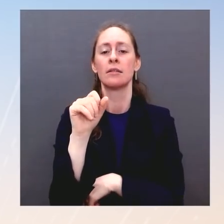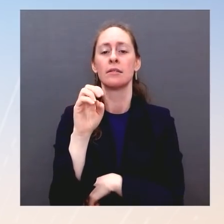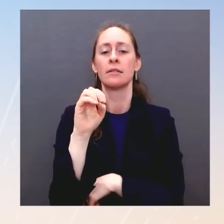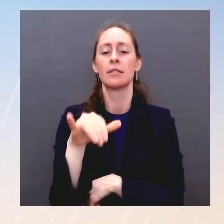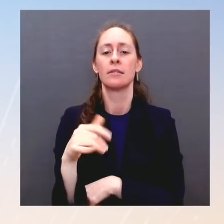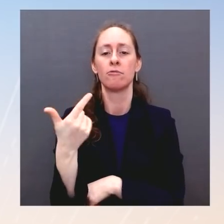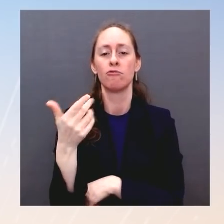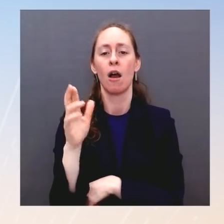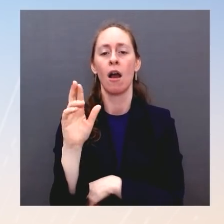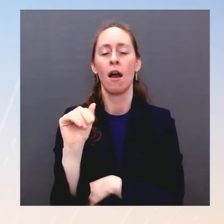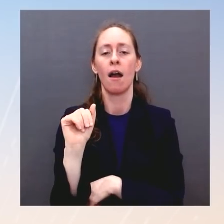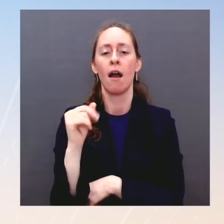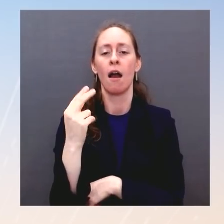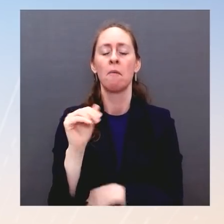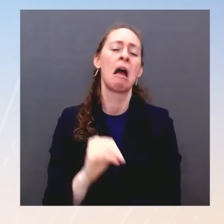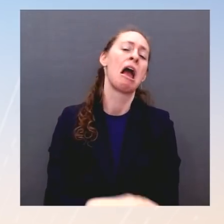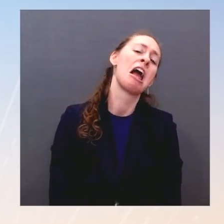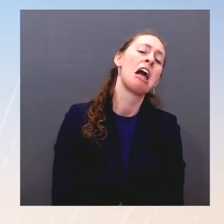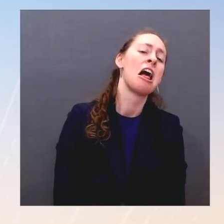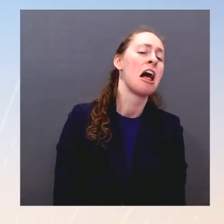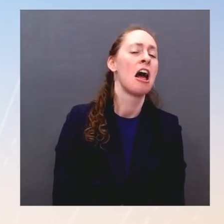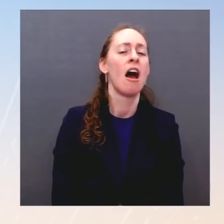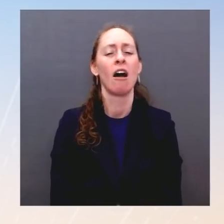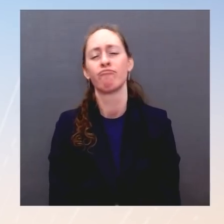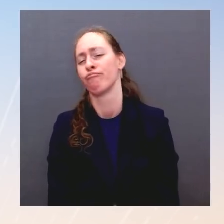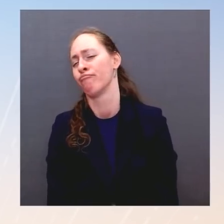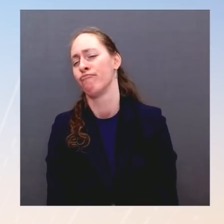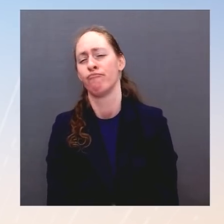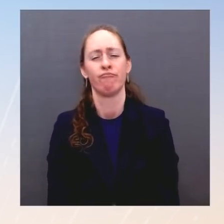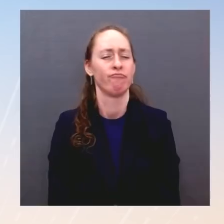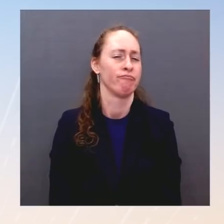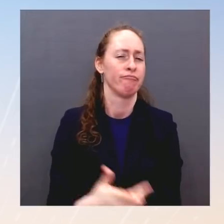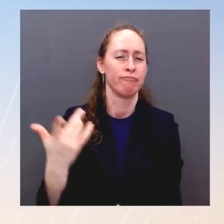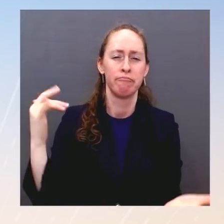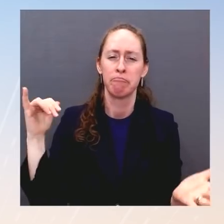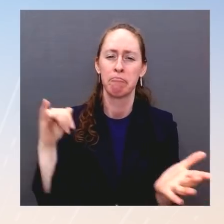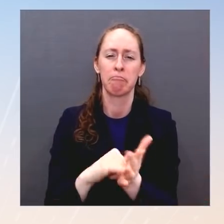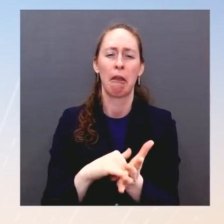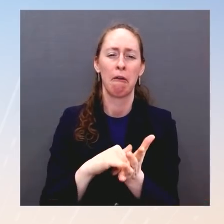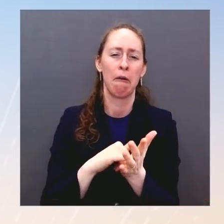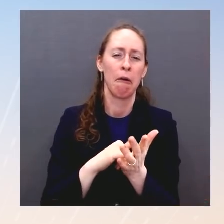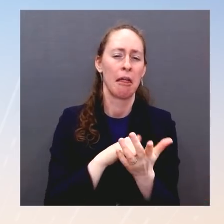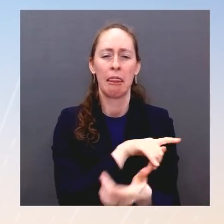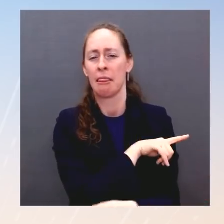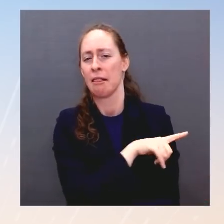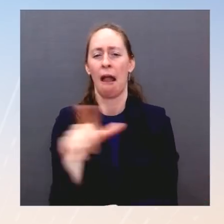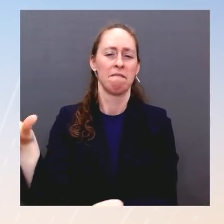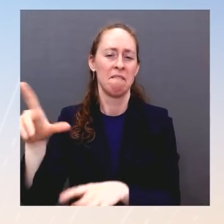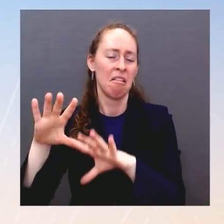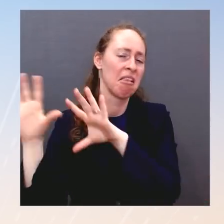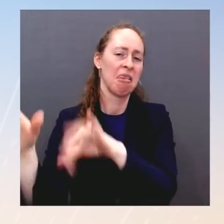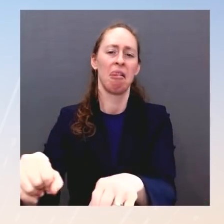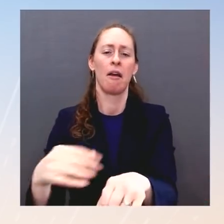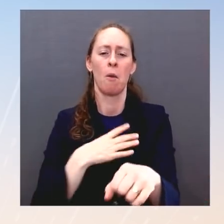President Biden over yet again." The White House's response? Ms. Psaki: Well, I think what's most important for everybody to know and understand is more about